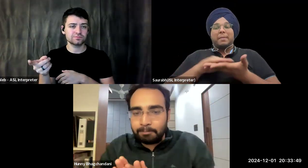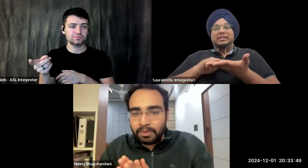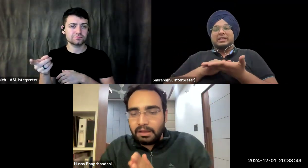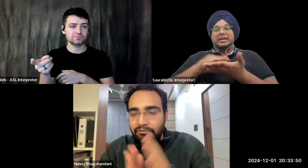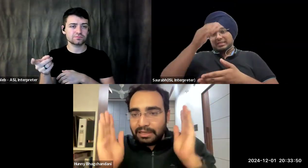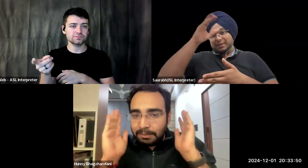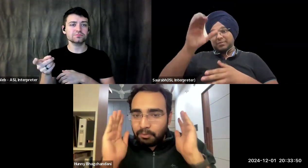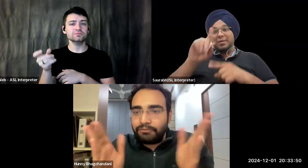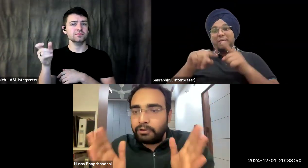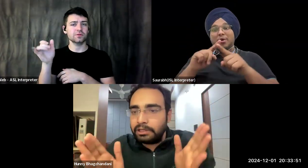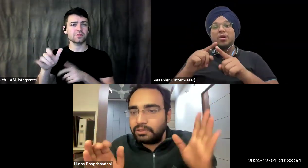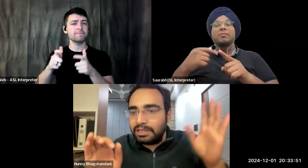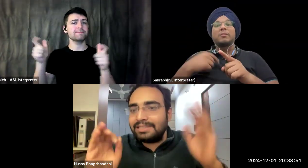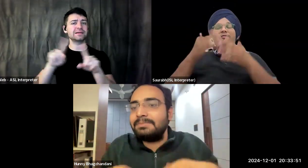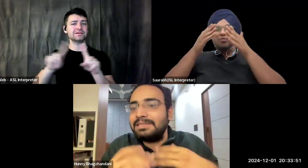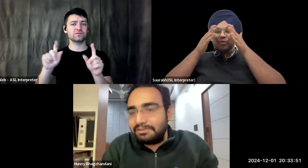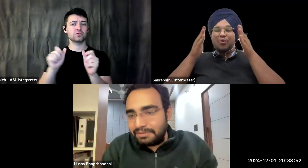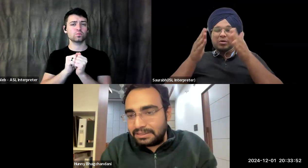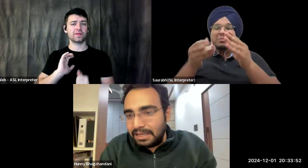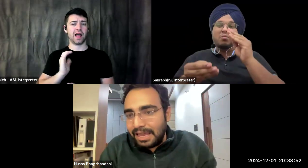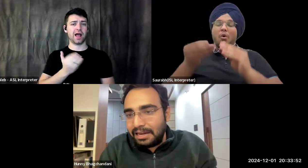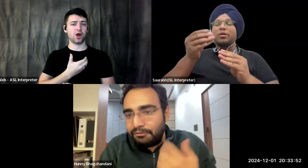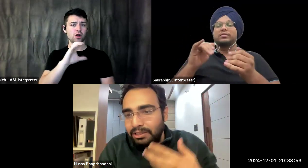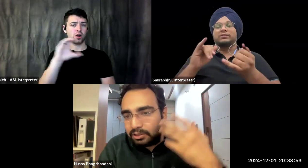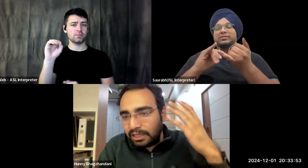we are more focused on the customer service. And if you are thinking about